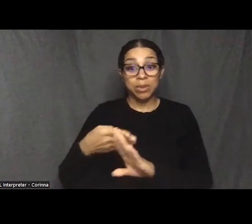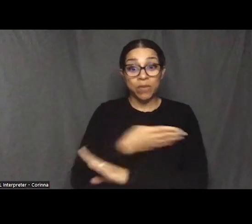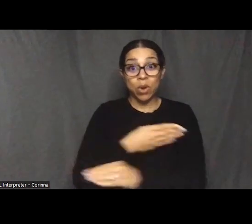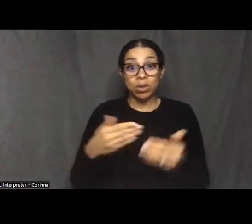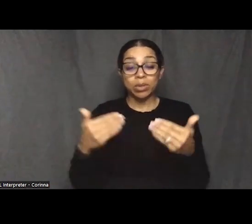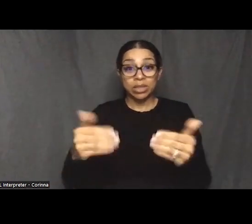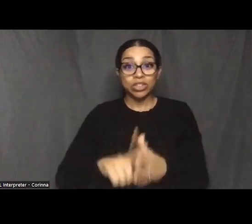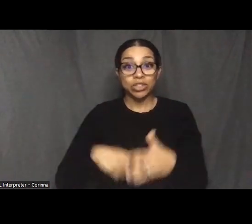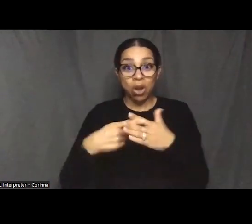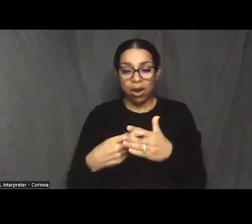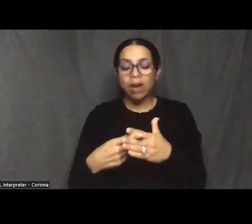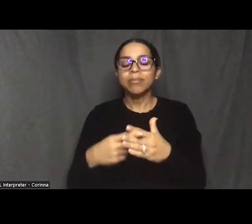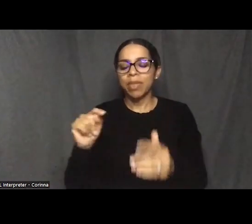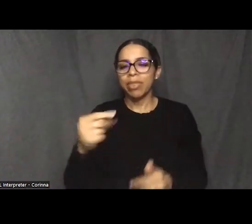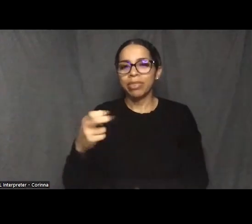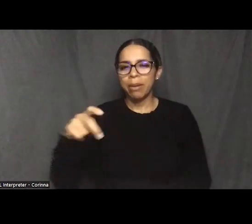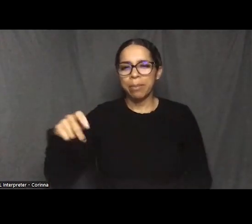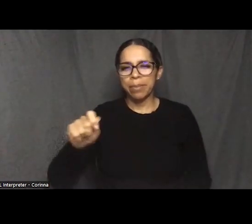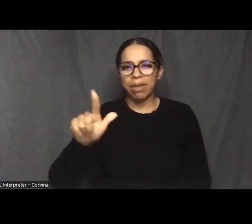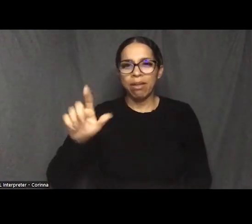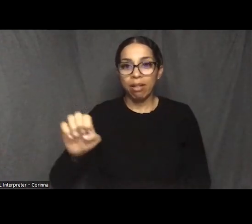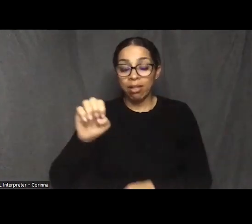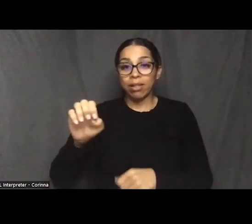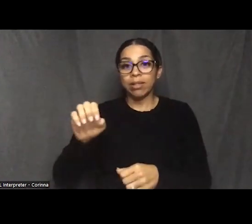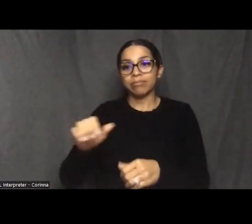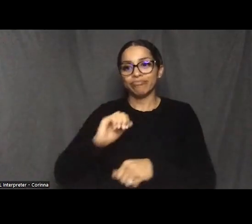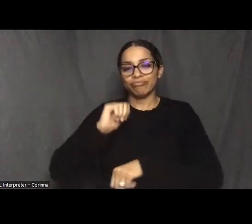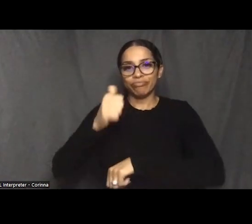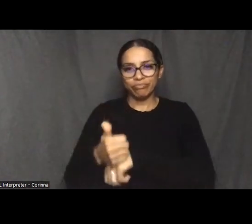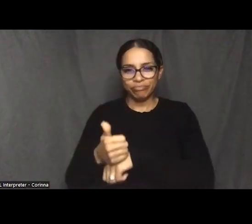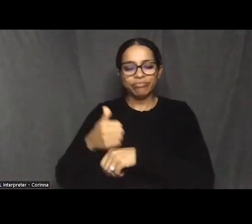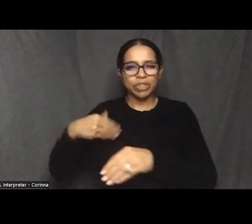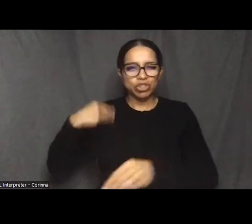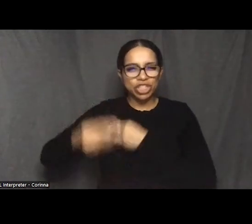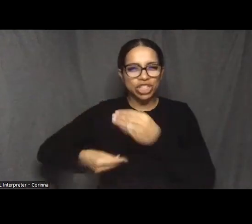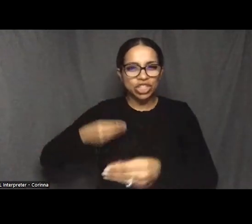stands on the traditional ancestral lands of a number of indigenous peoples,